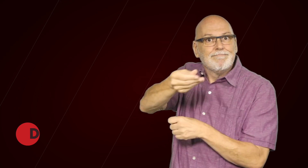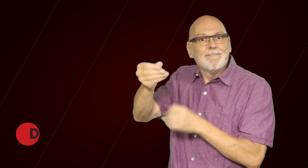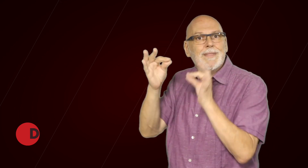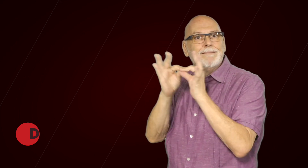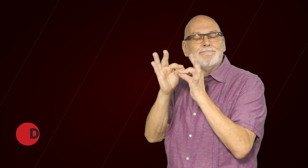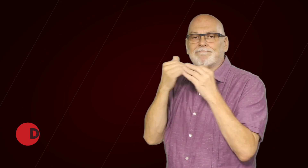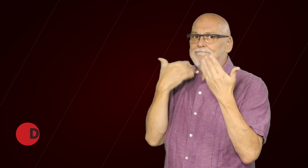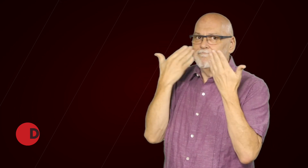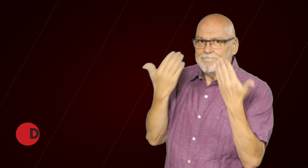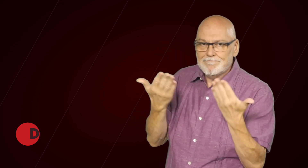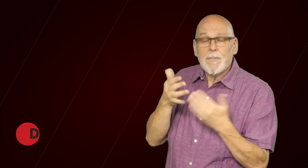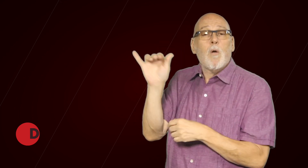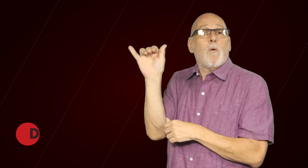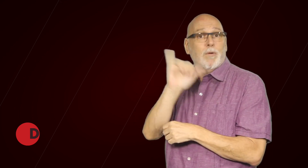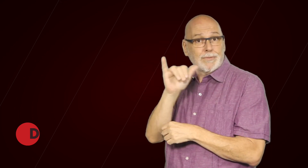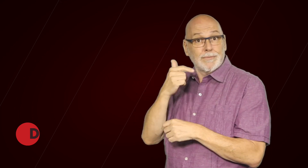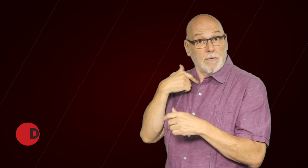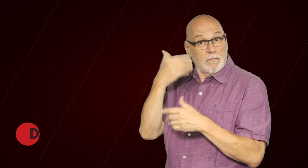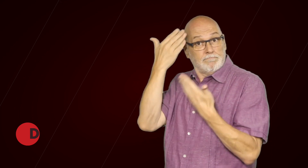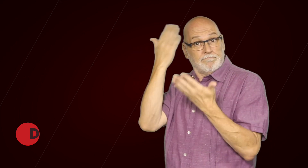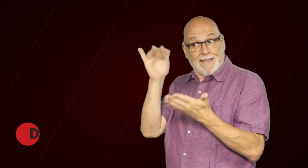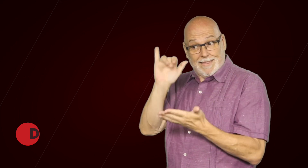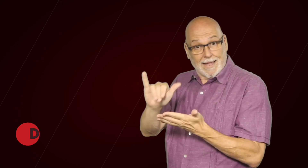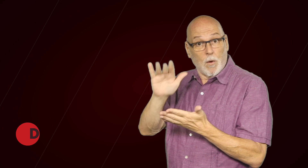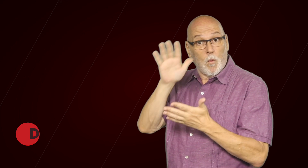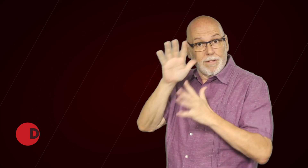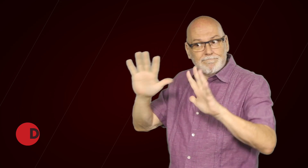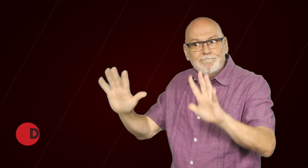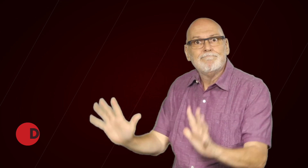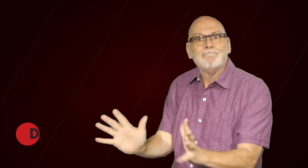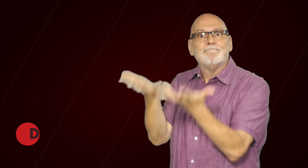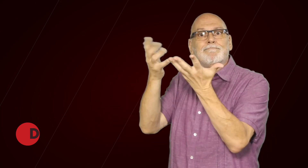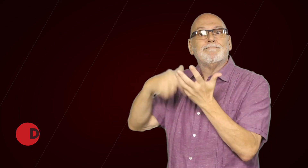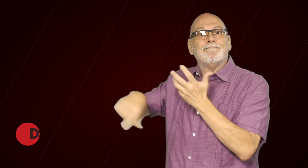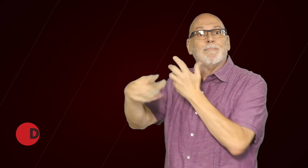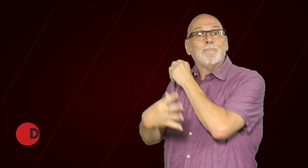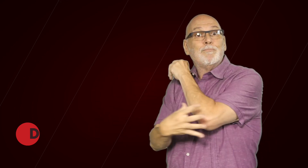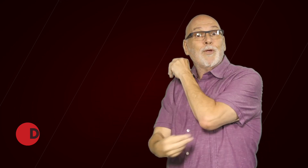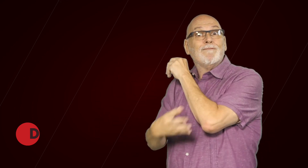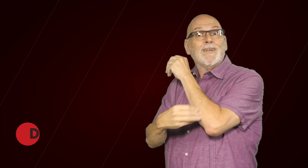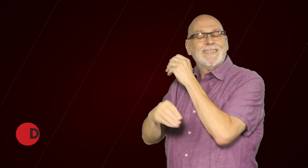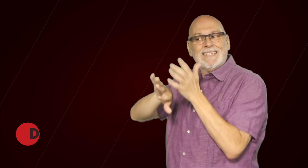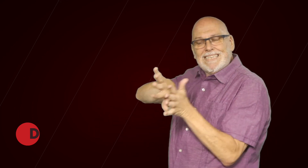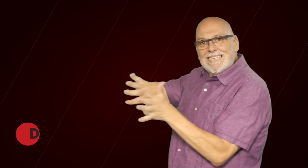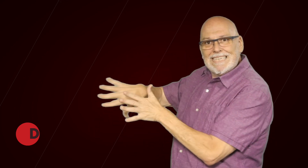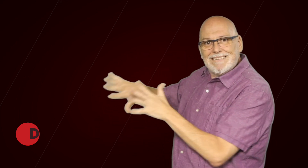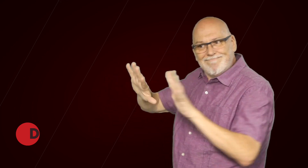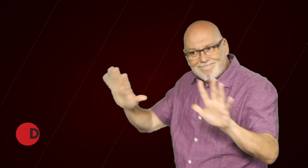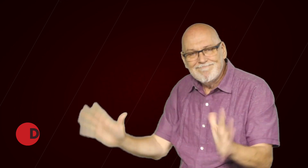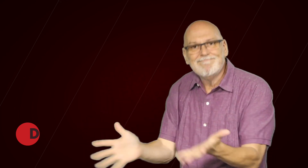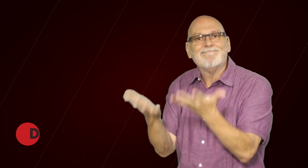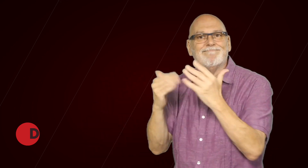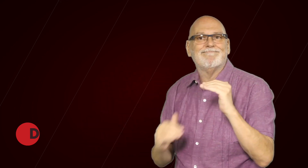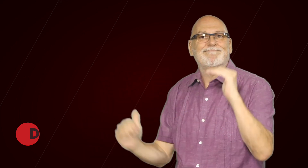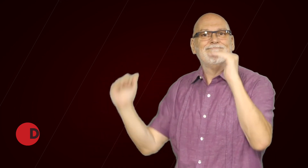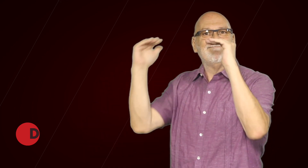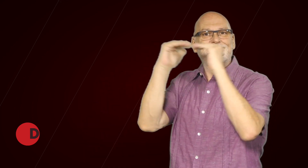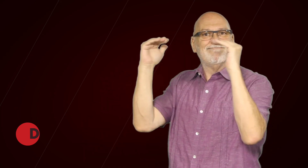Disability Benefit will be or whether it will be large enough